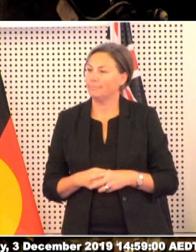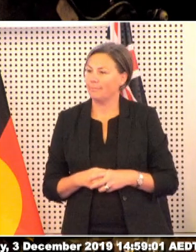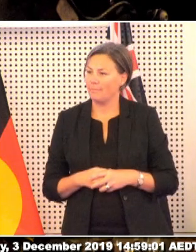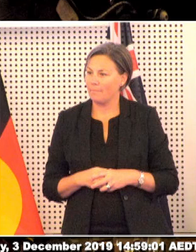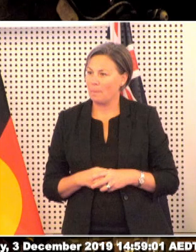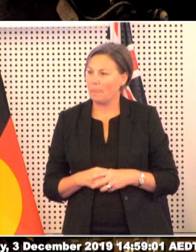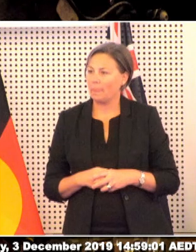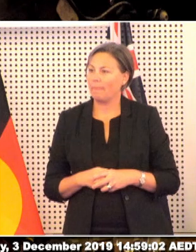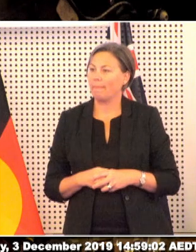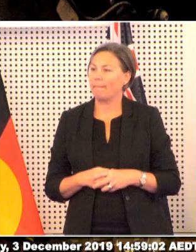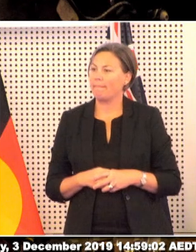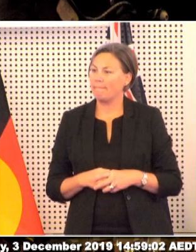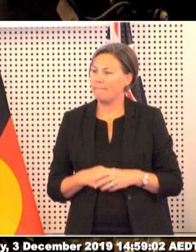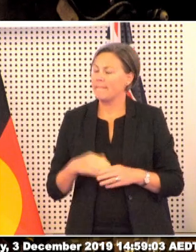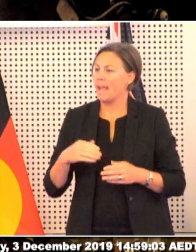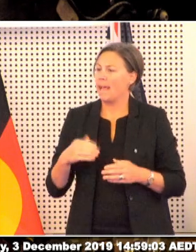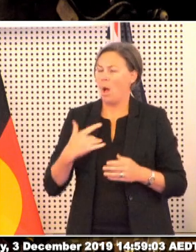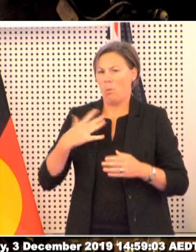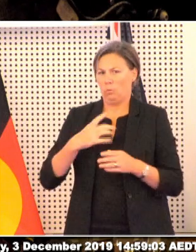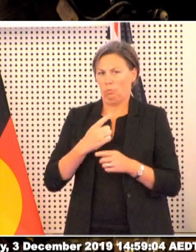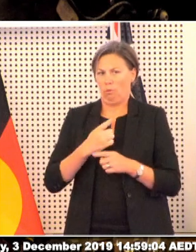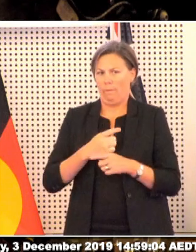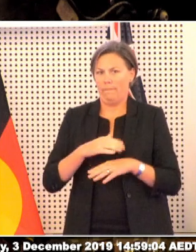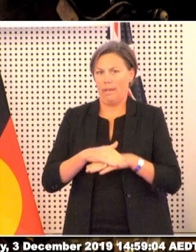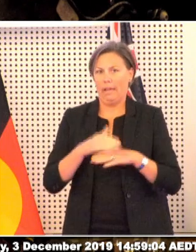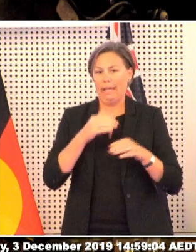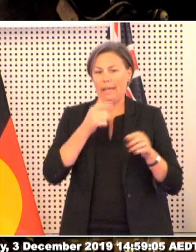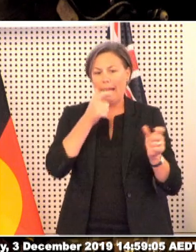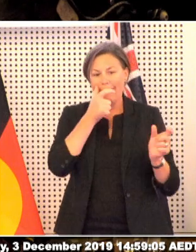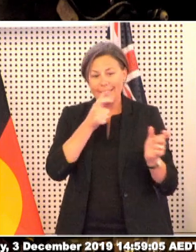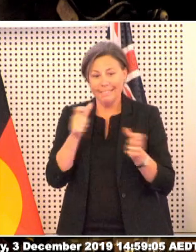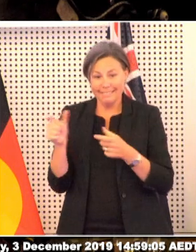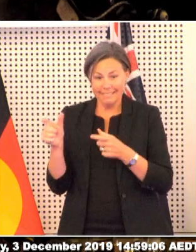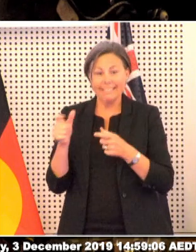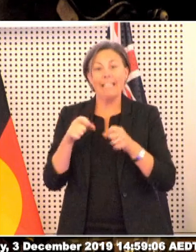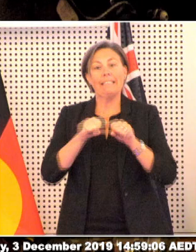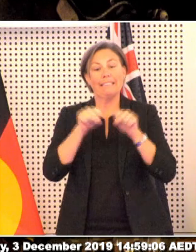Did you want to speak about that topic in the context of the group home model?